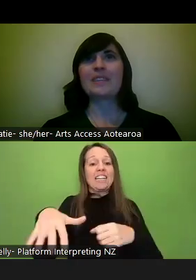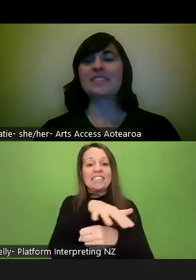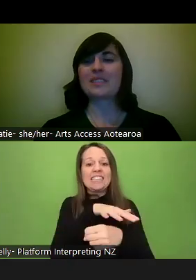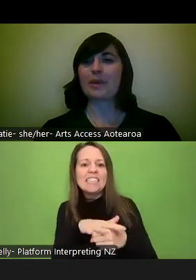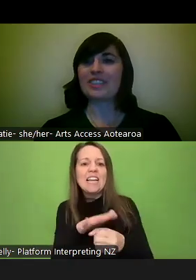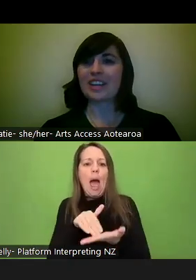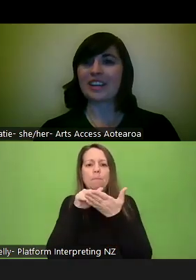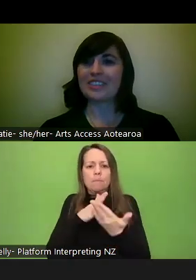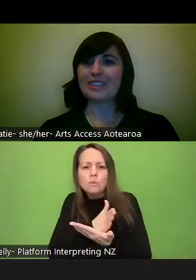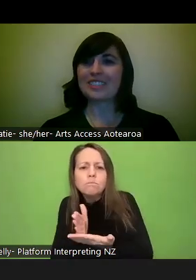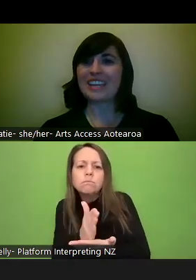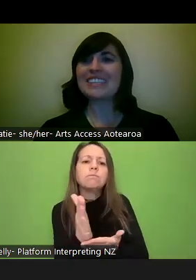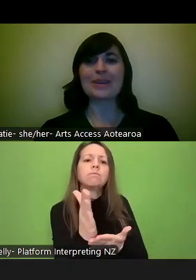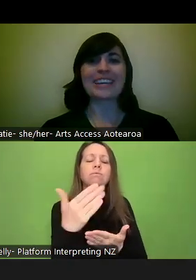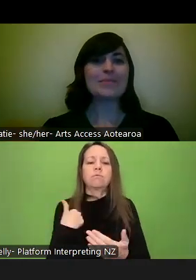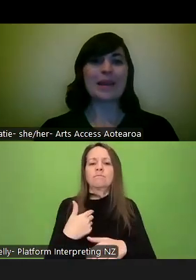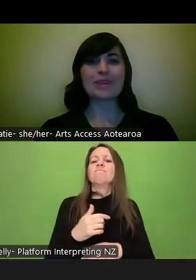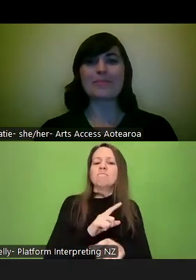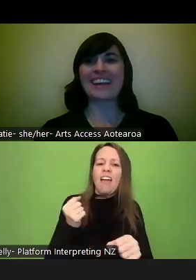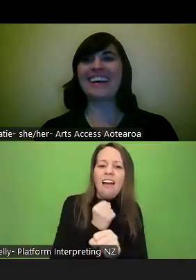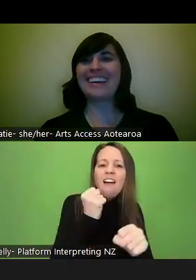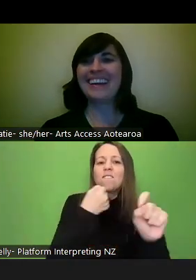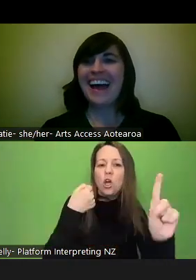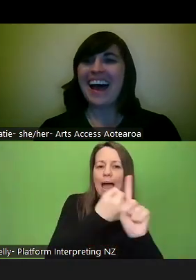This is the brainchild of Stace, who I keep name-dropping.